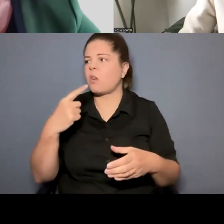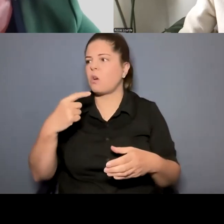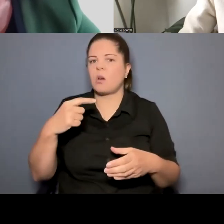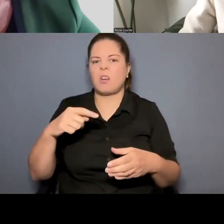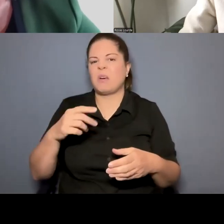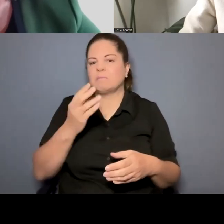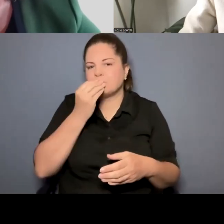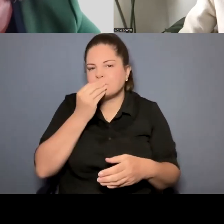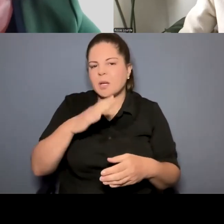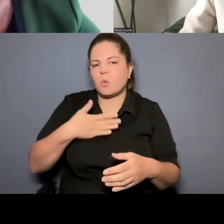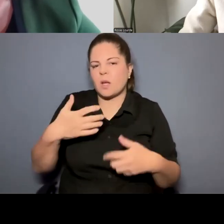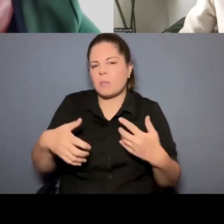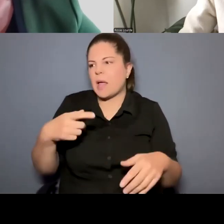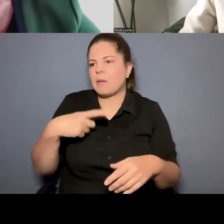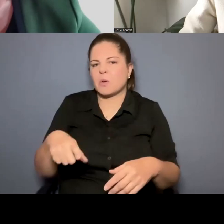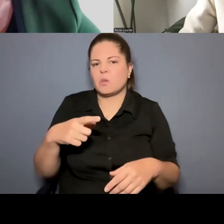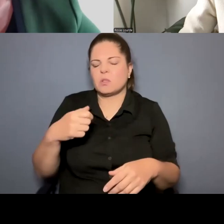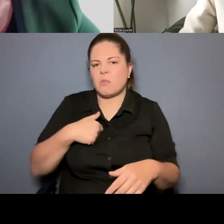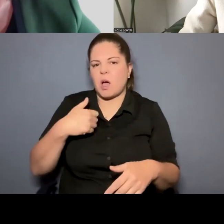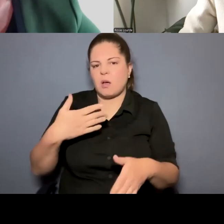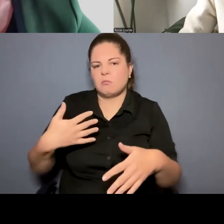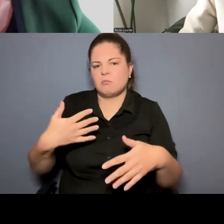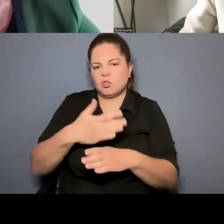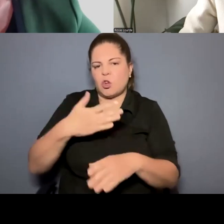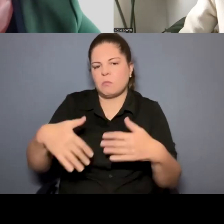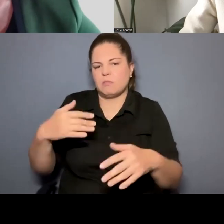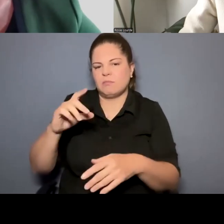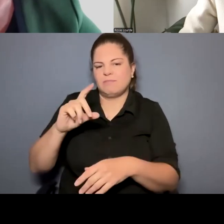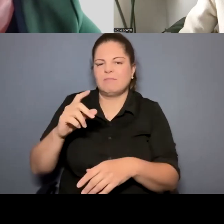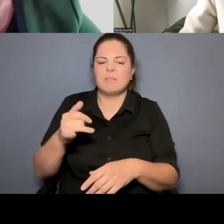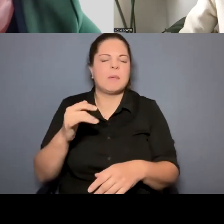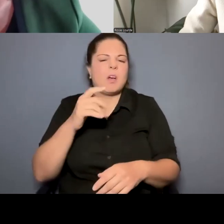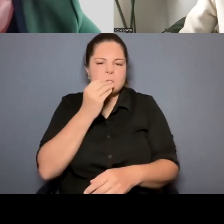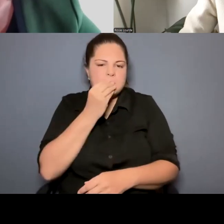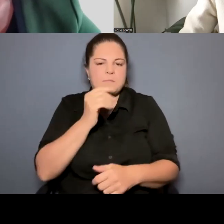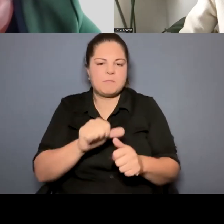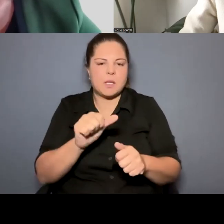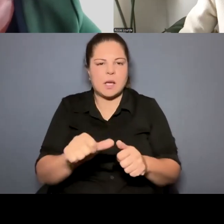of industries. People are like, there may or may not be reasons why I may not bring a complaint,